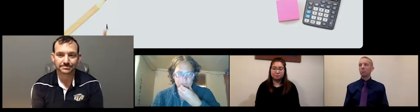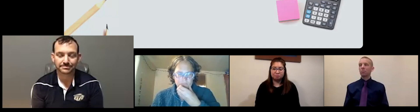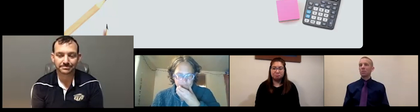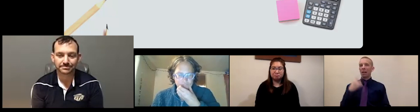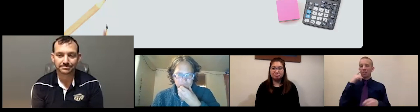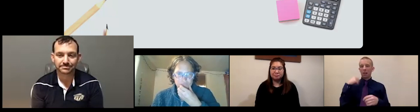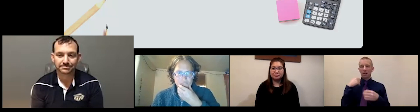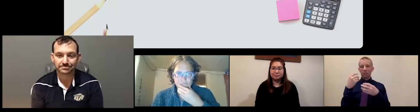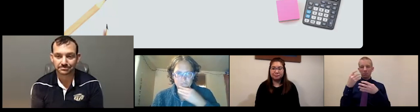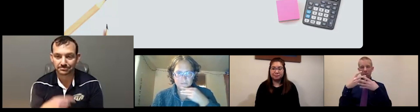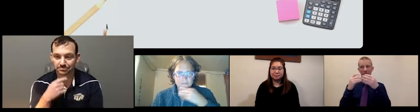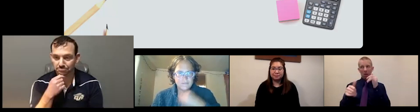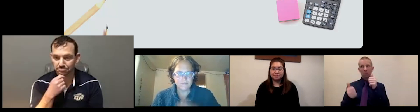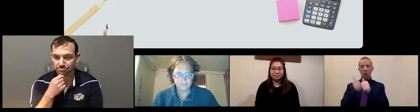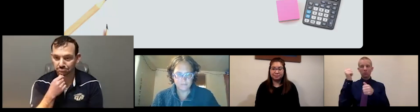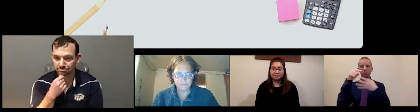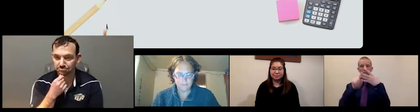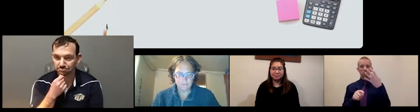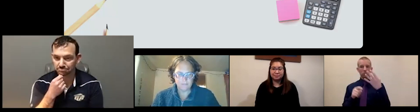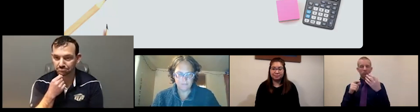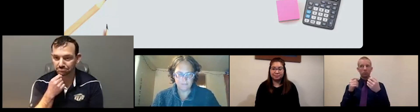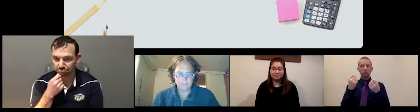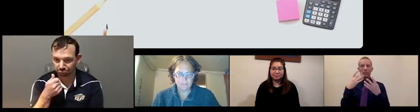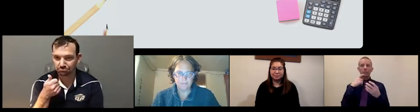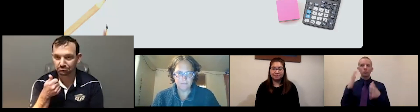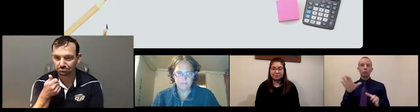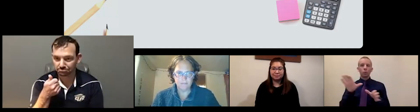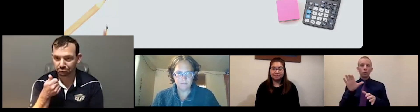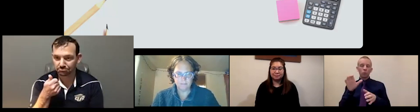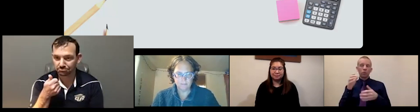I think I covered most of what dentists do.